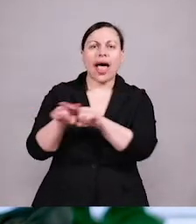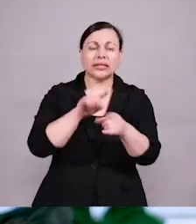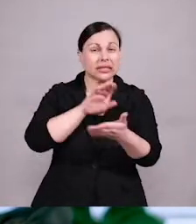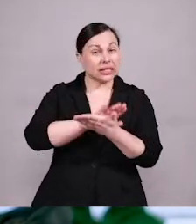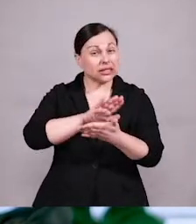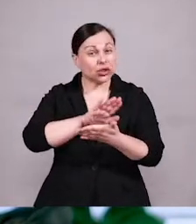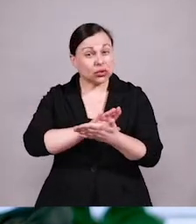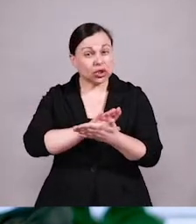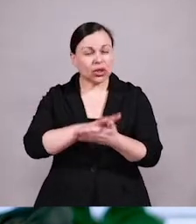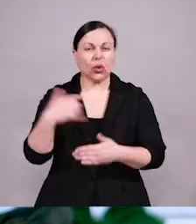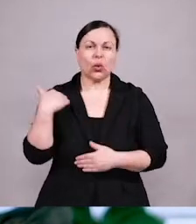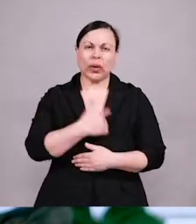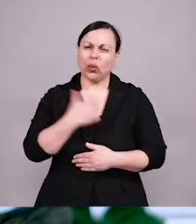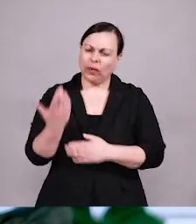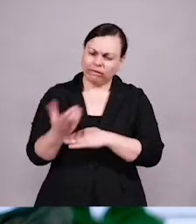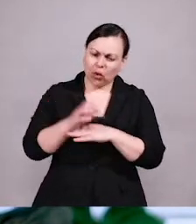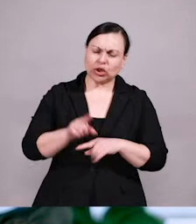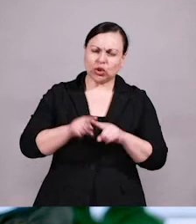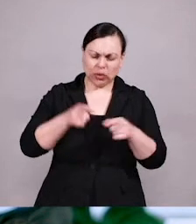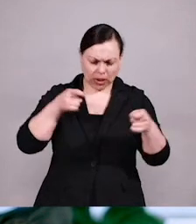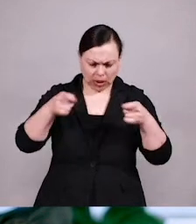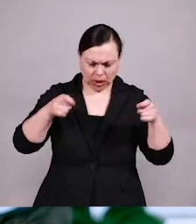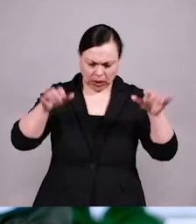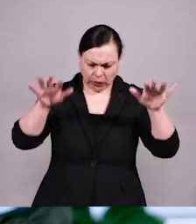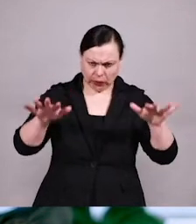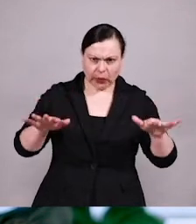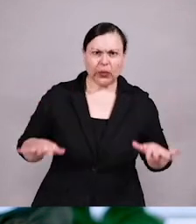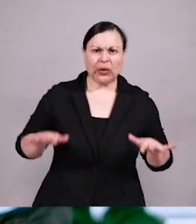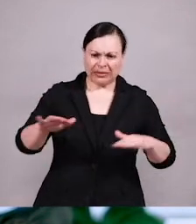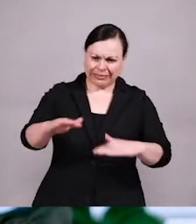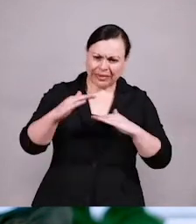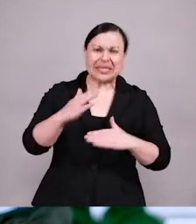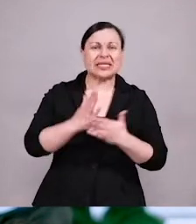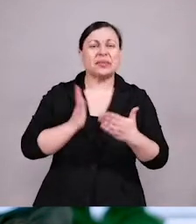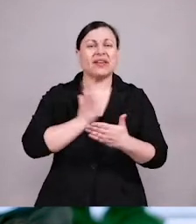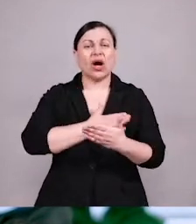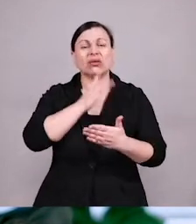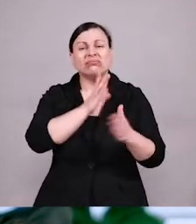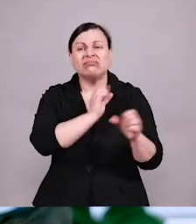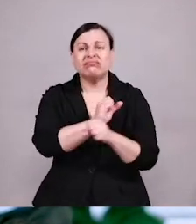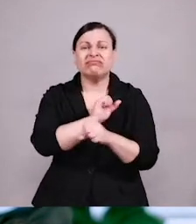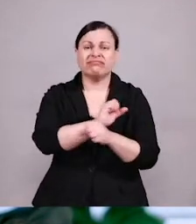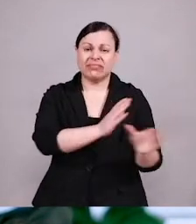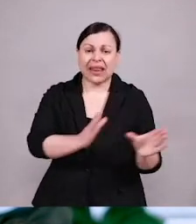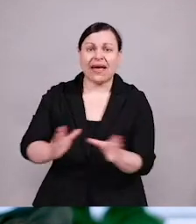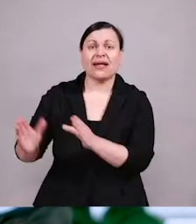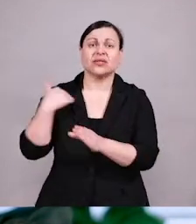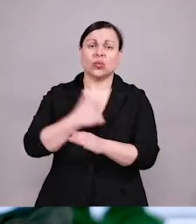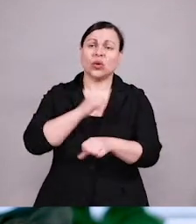temper some of the ambitious plans that we had worked so hard to develop. In the year ahead of us,